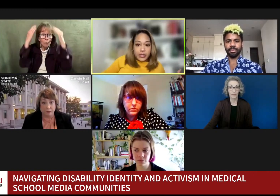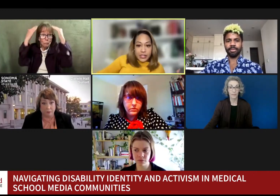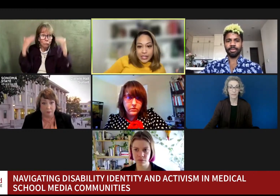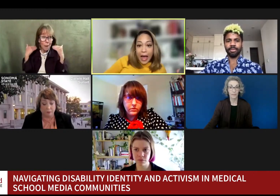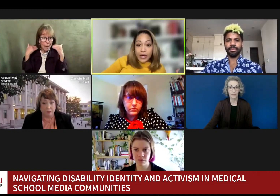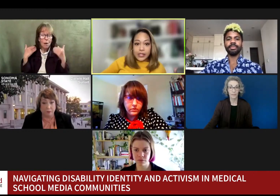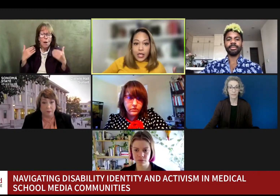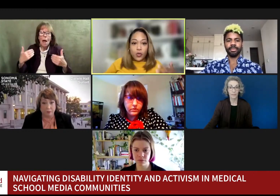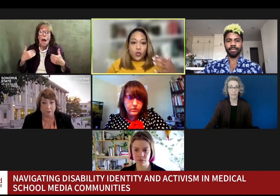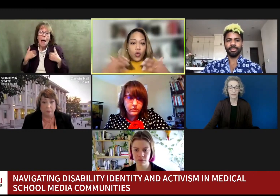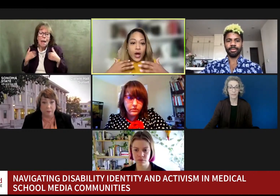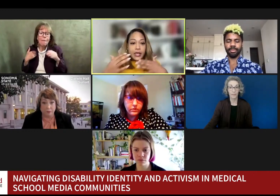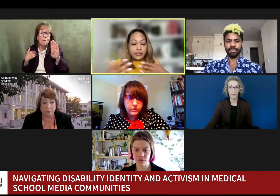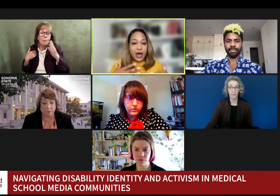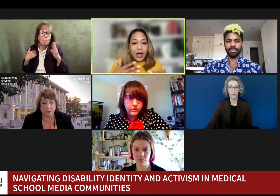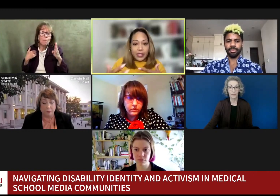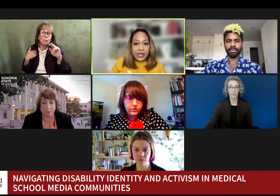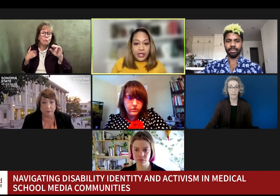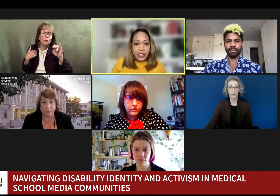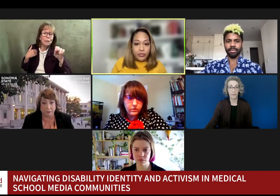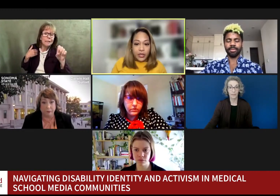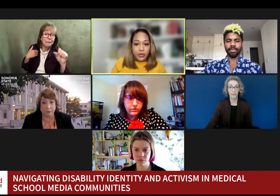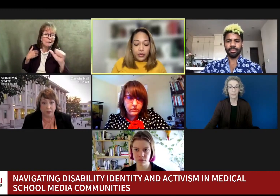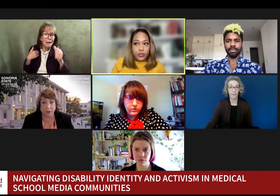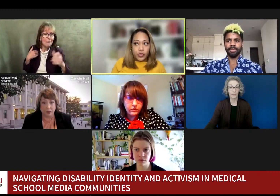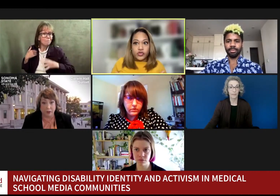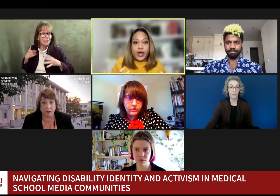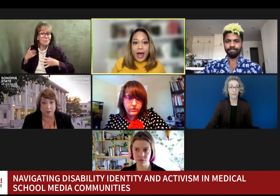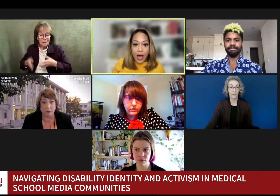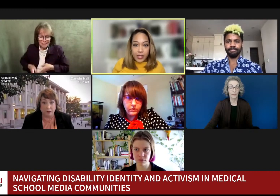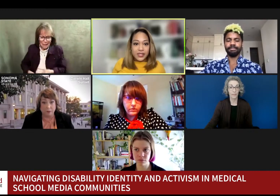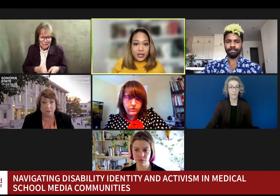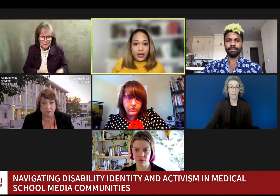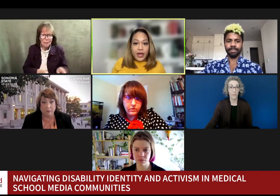I'm not in slacks, what is my identity being portrayed as?